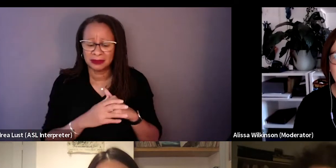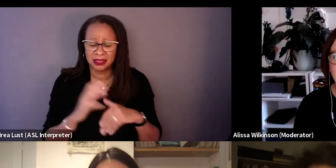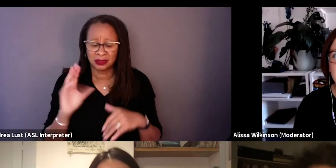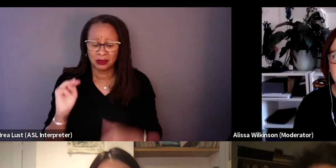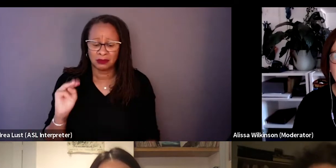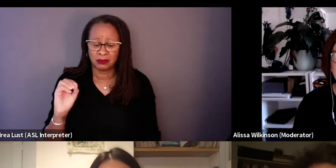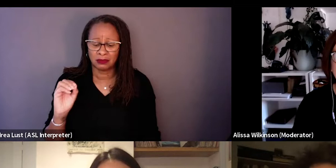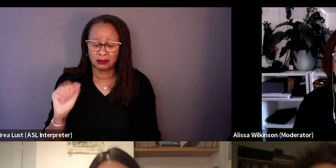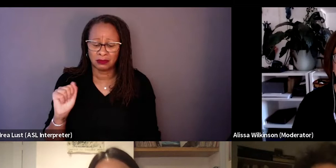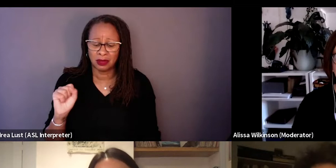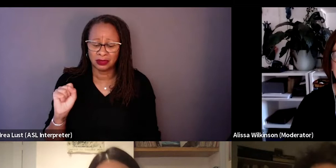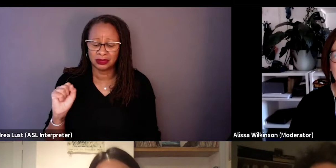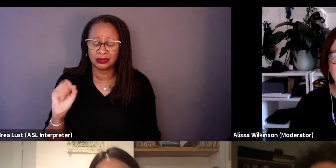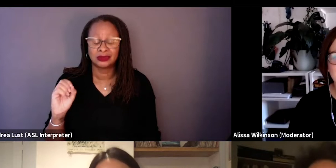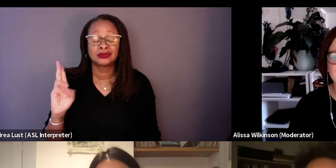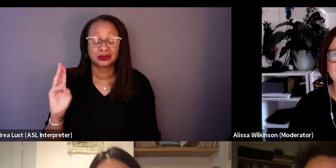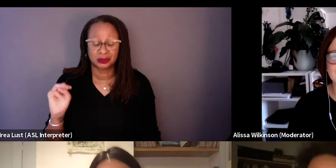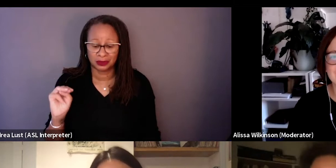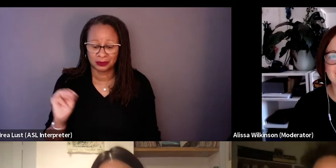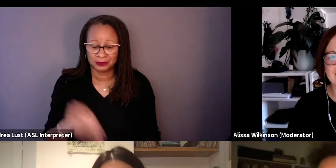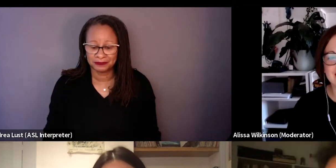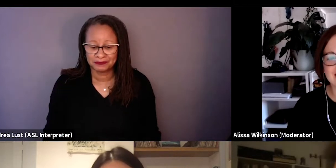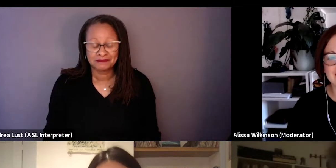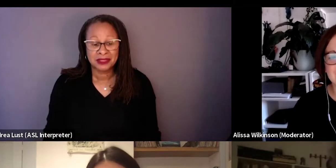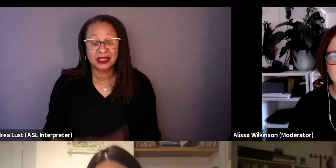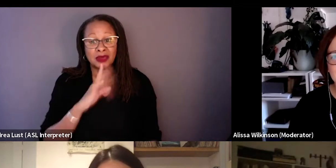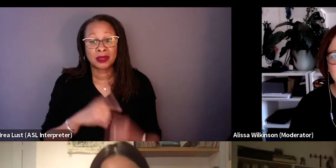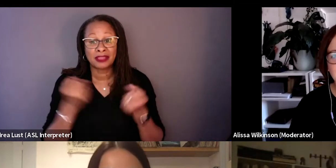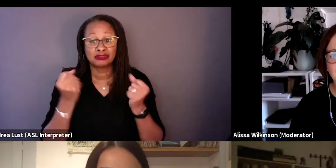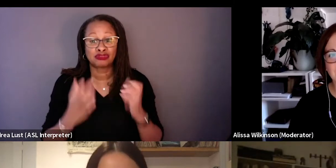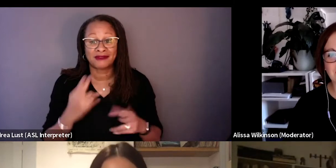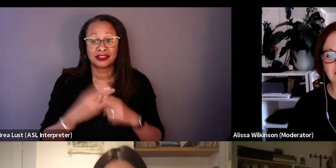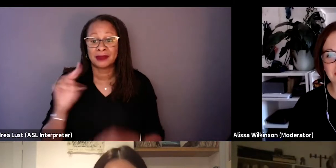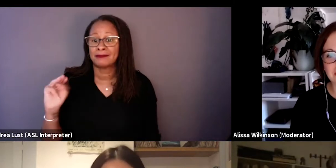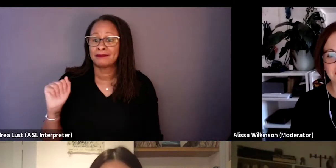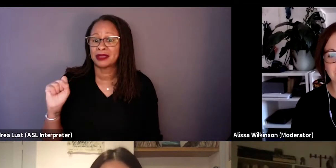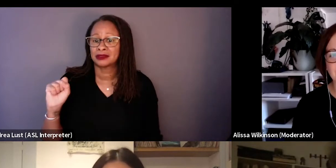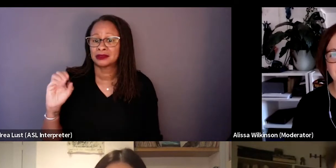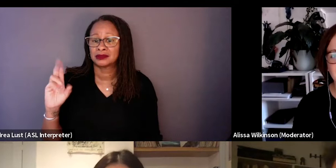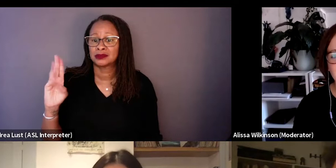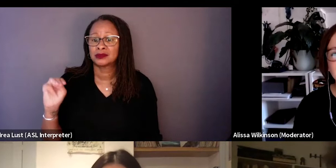Maybe Marcel, you can start? Yeah. I think as, as you said,